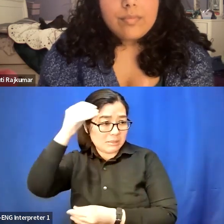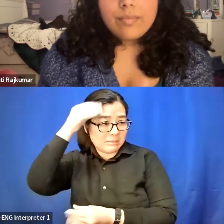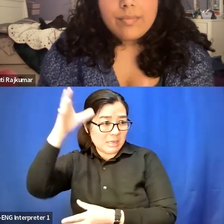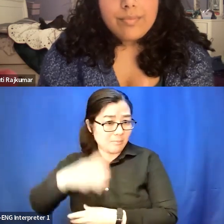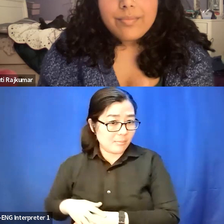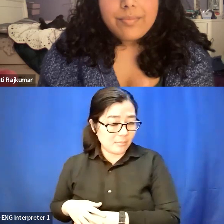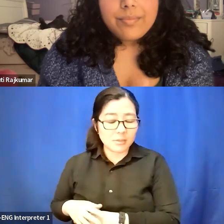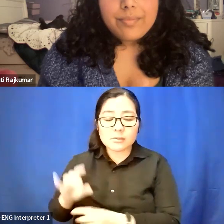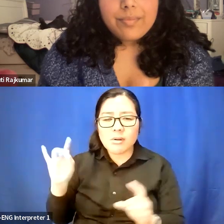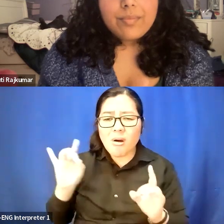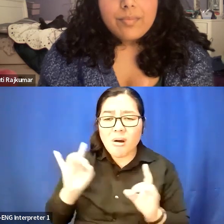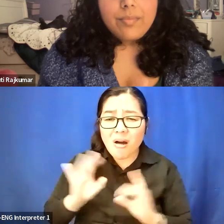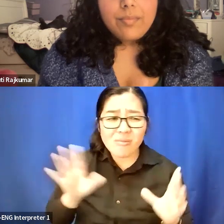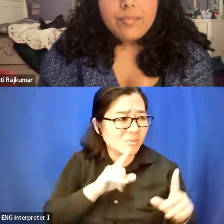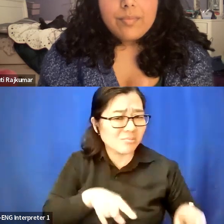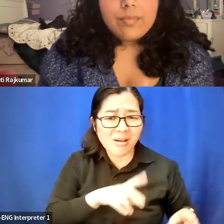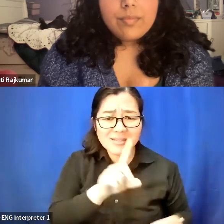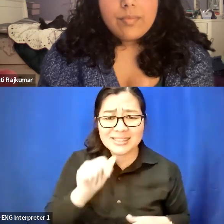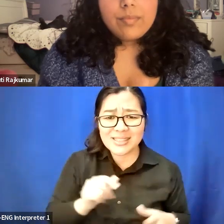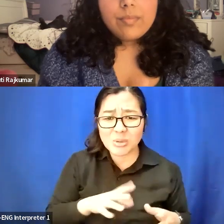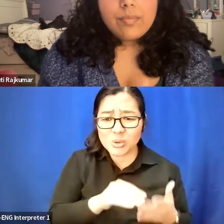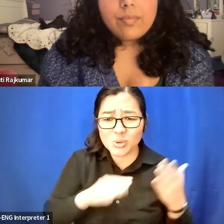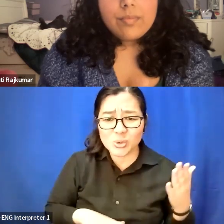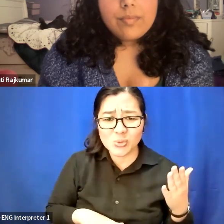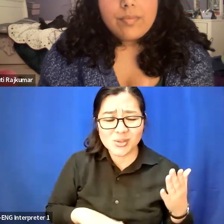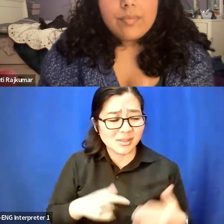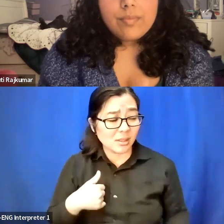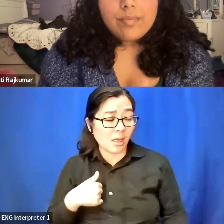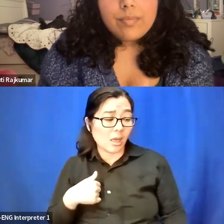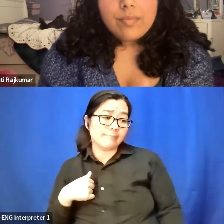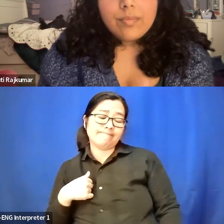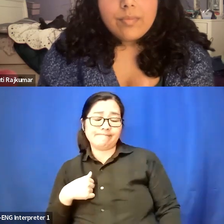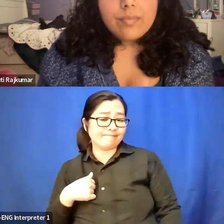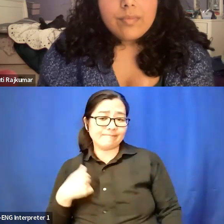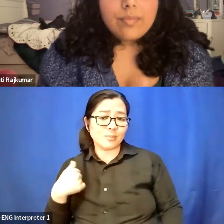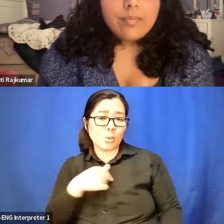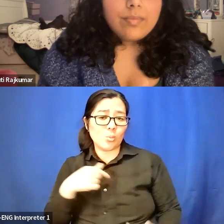to disabled students essentially saying we don't want to stay in place